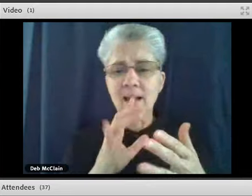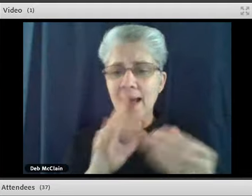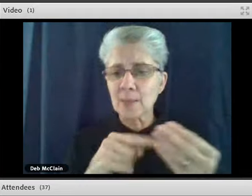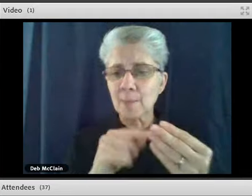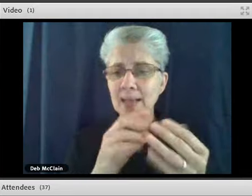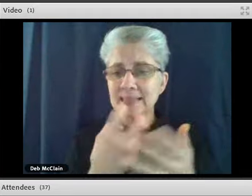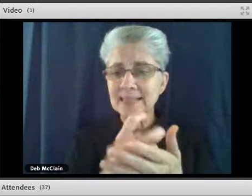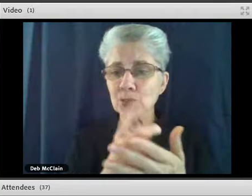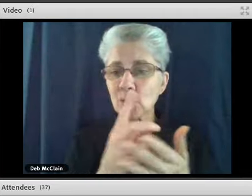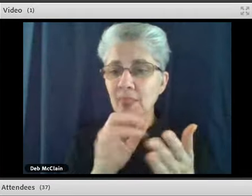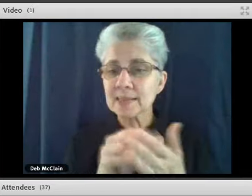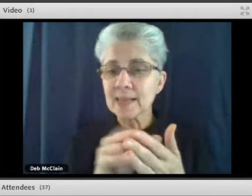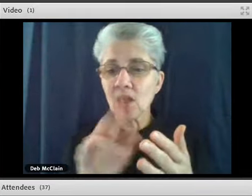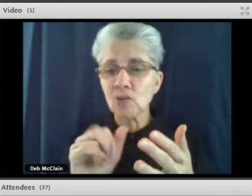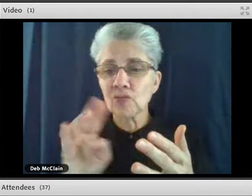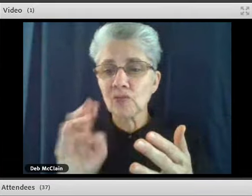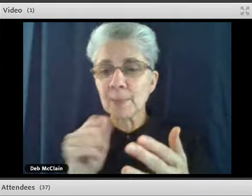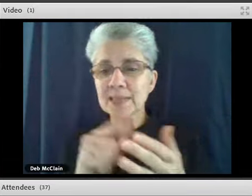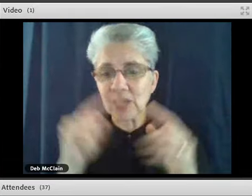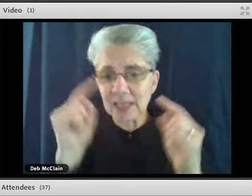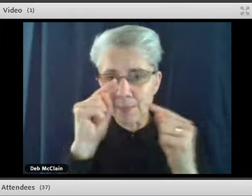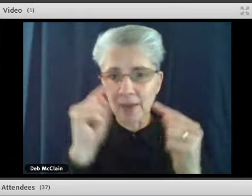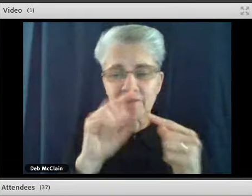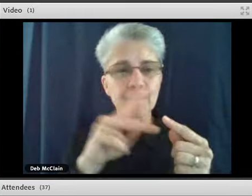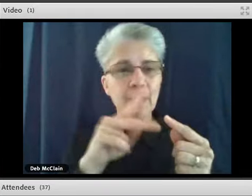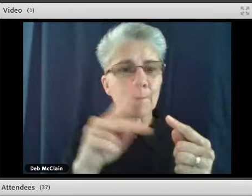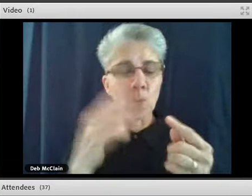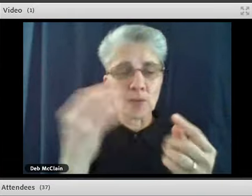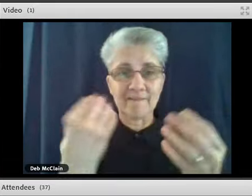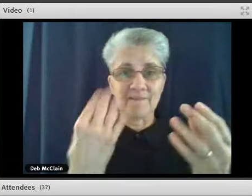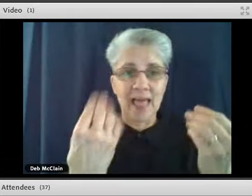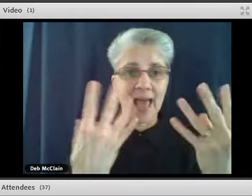So, I asked about seizures. And Reva says that she gets migraines from PowerPoints